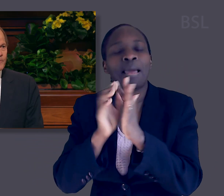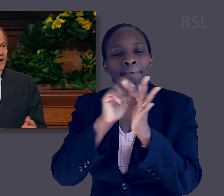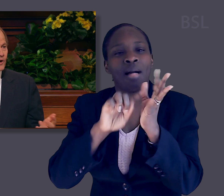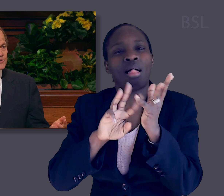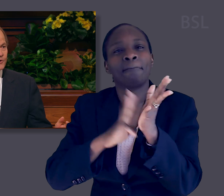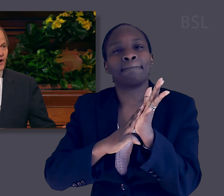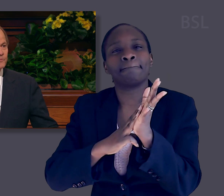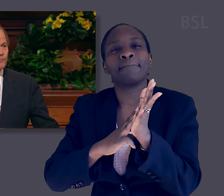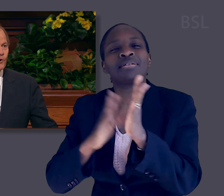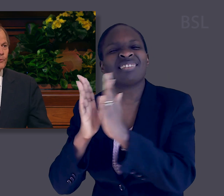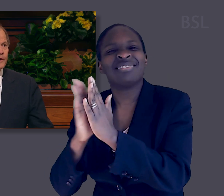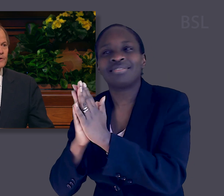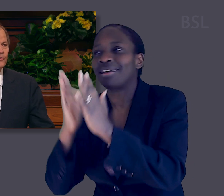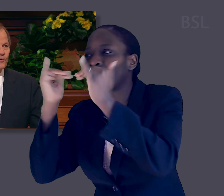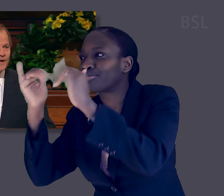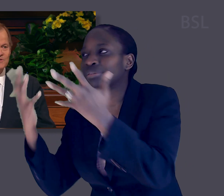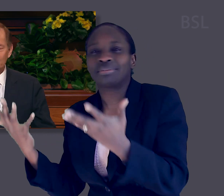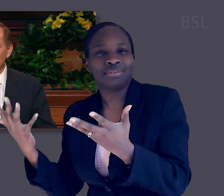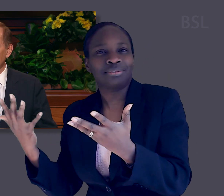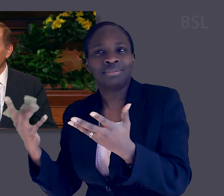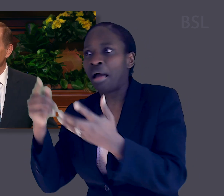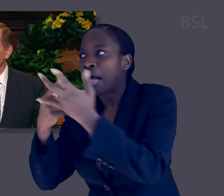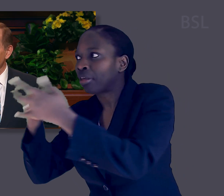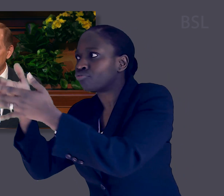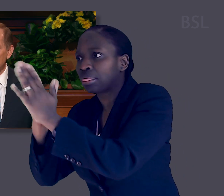We might also adopt appropriate Christ-centered Easter traditions